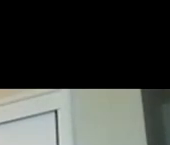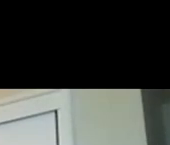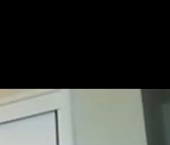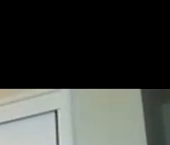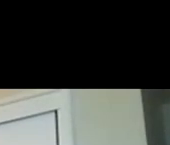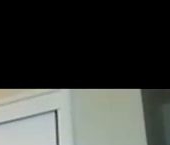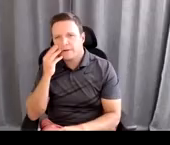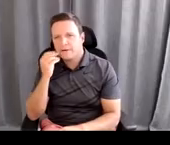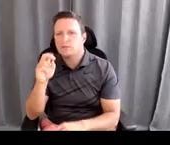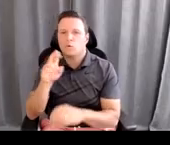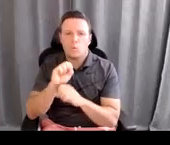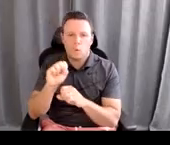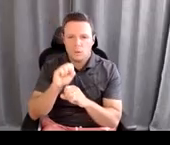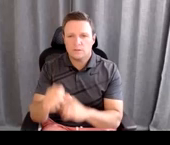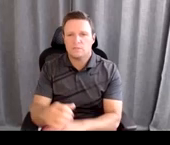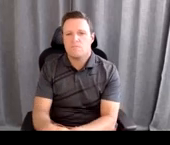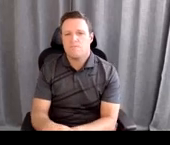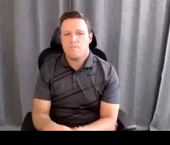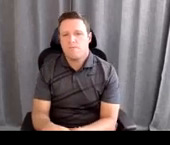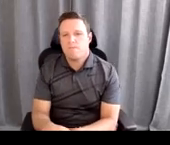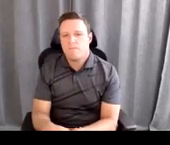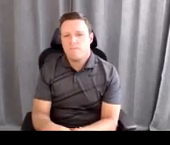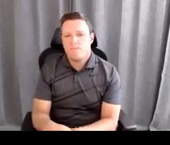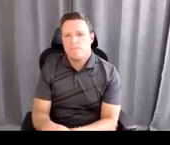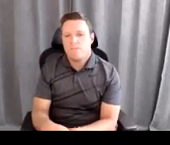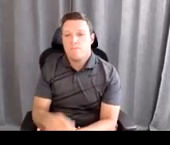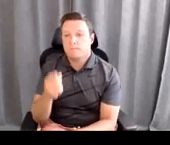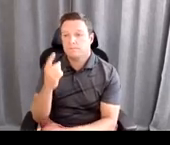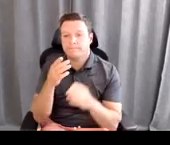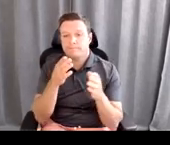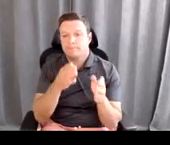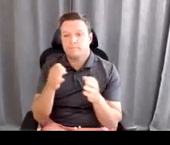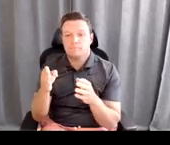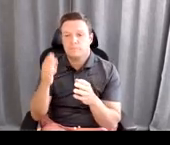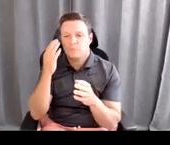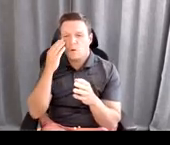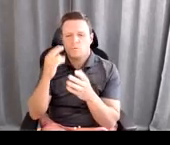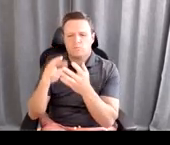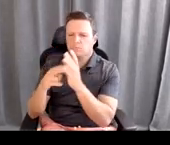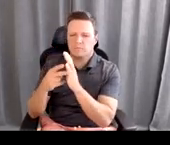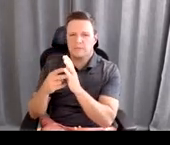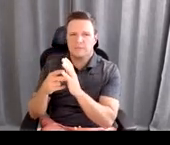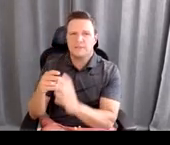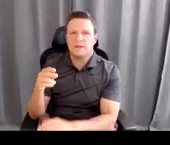So one of the ways in which we can define critically engaged civic learning is talking about what it is.